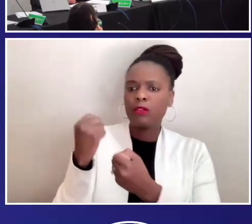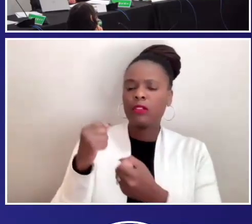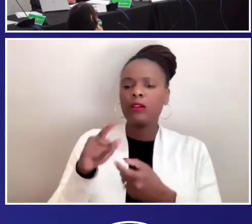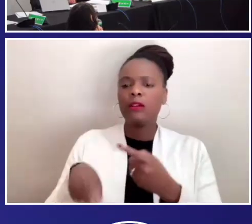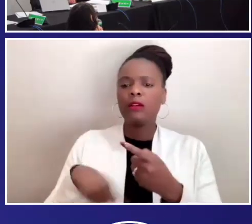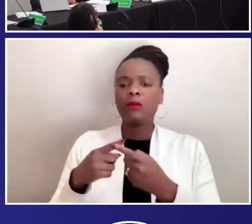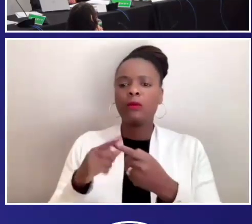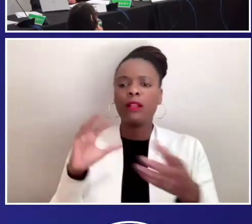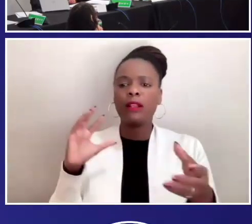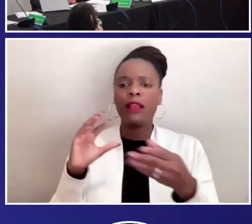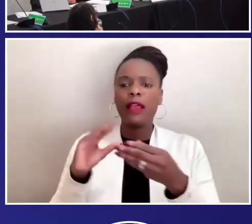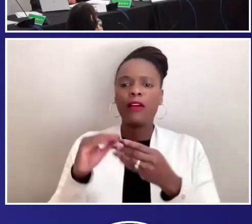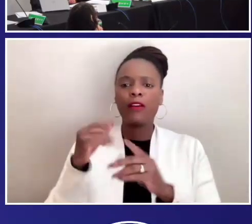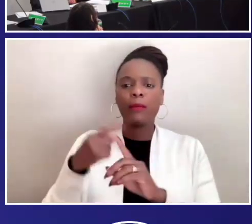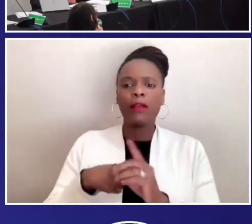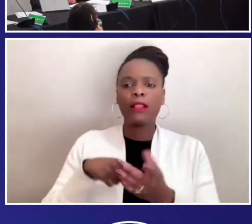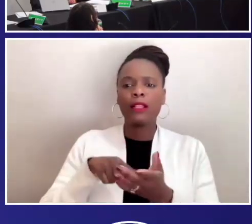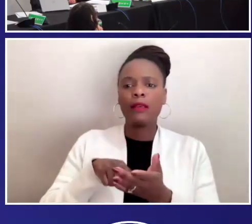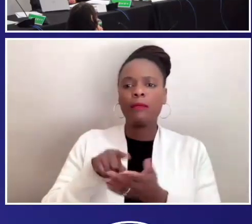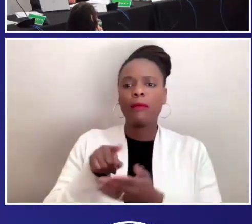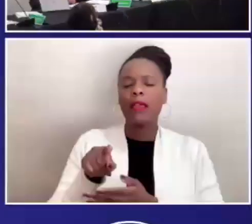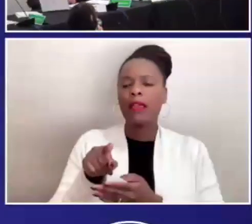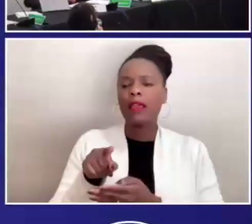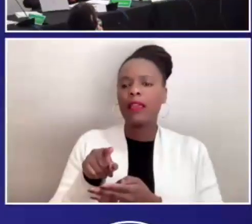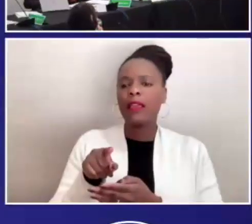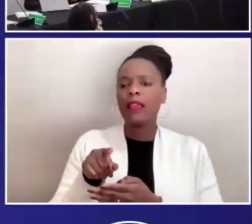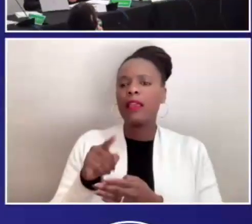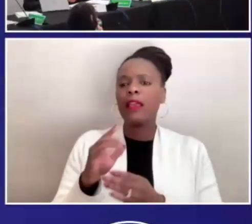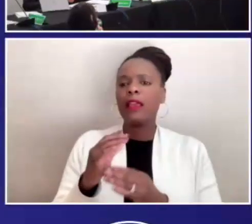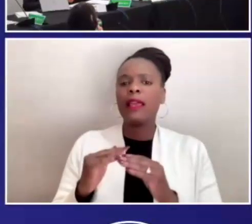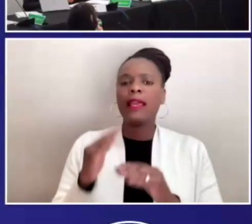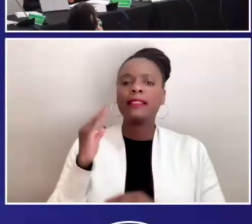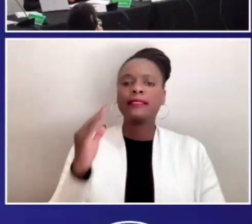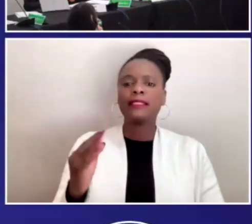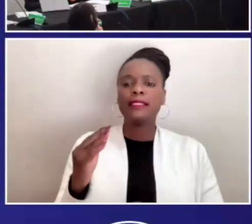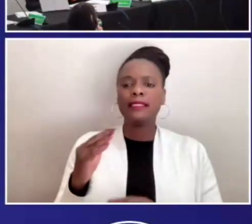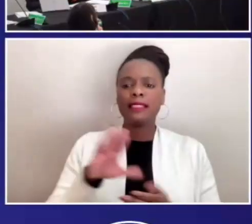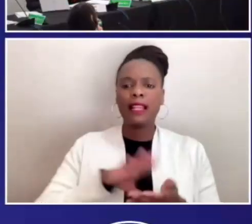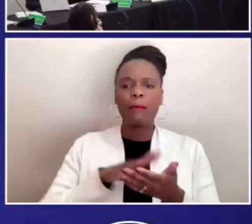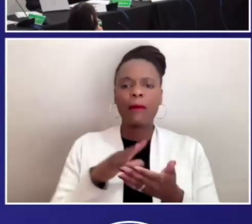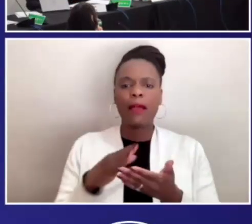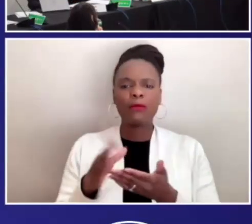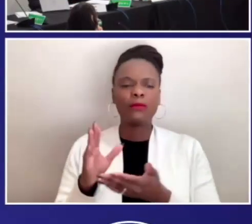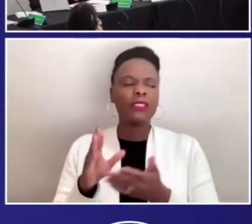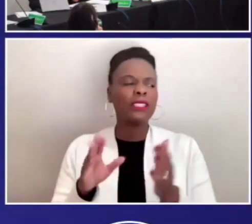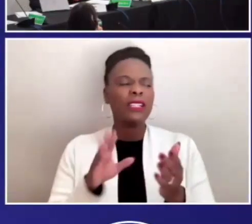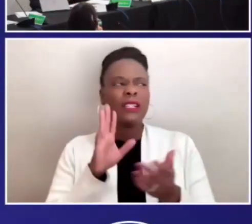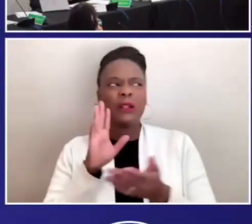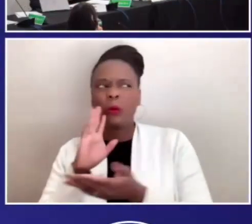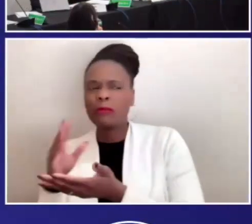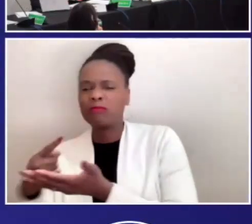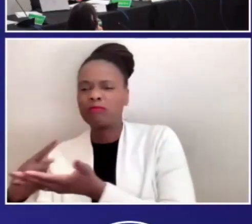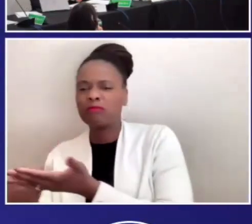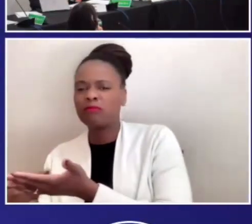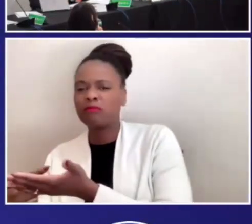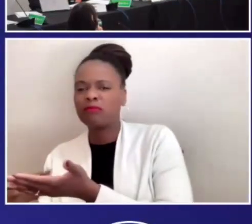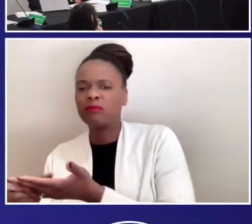Well, now we're playing just a game of Stump the Feds, so we can't have that. Let us take that back. _MR. HOLT Alex: Yeah, it's -- yeah. And take a look at that. _MR. HOLT Alex: (5), (6), and (7). I just --